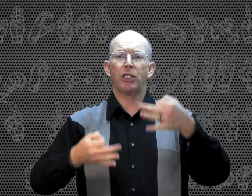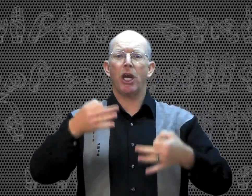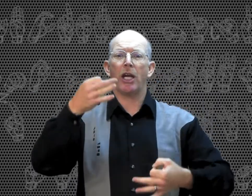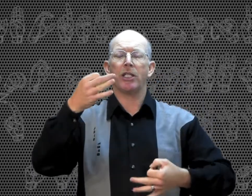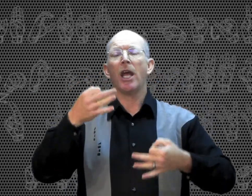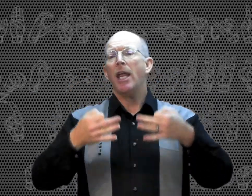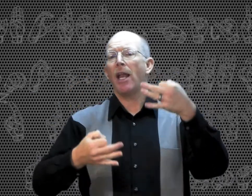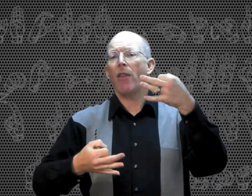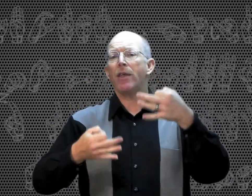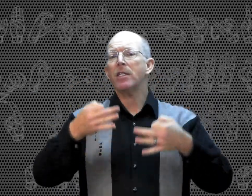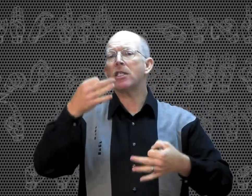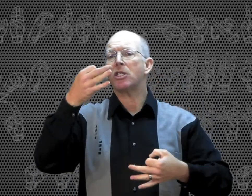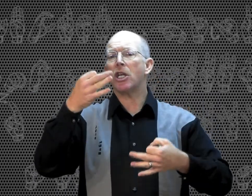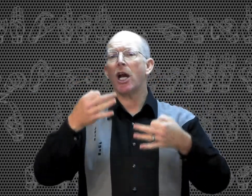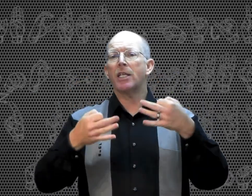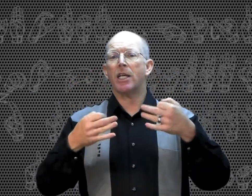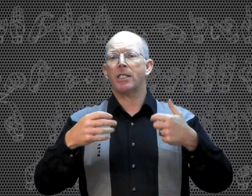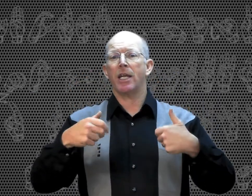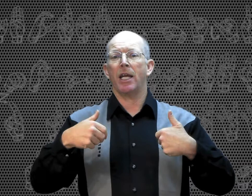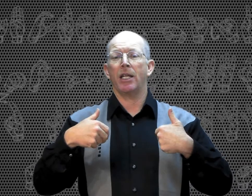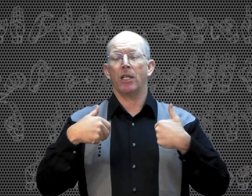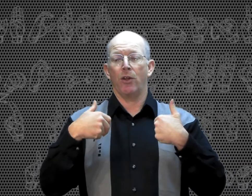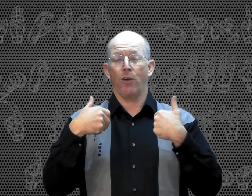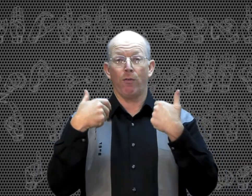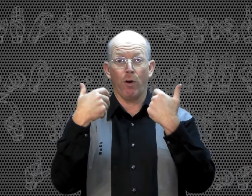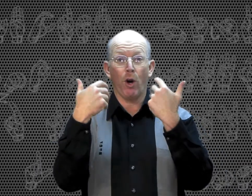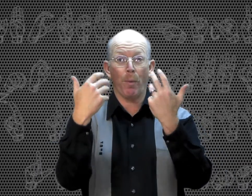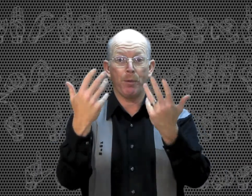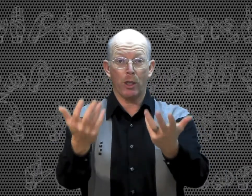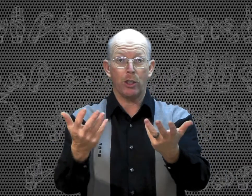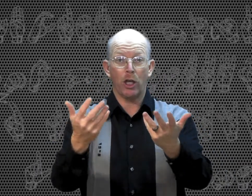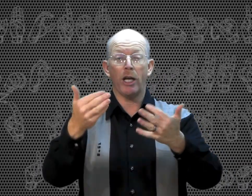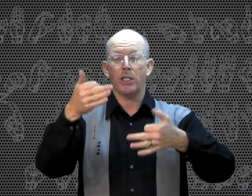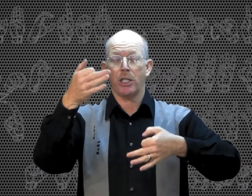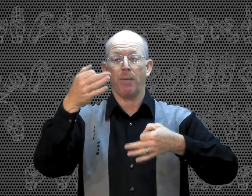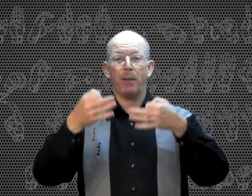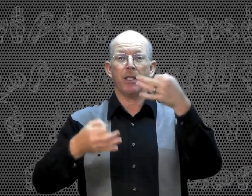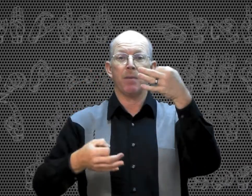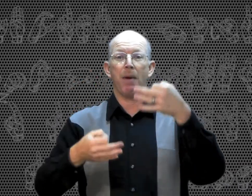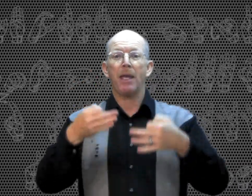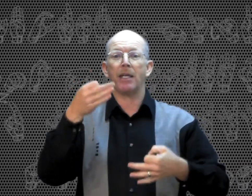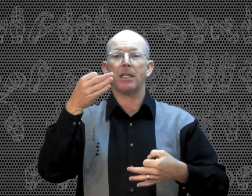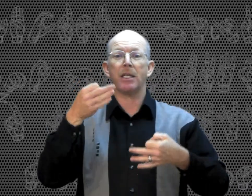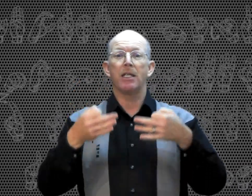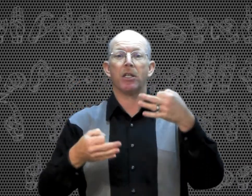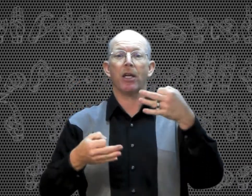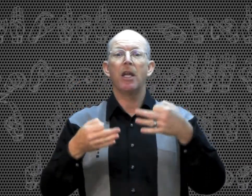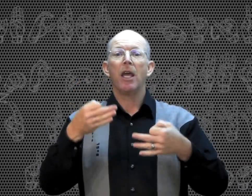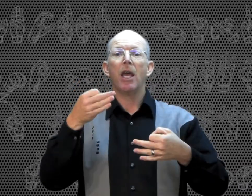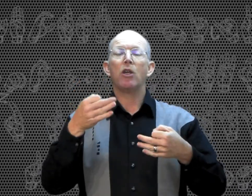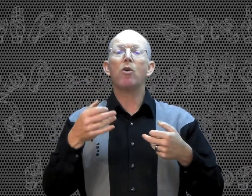JUDGE – Now this is JUDGE as in the verb to JUDGE something, to make a decision.